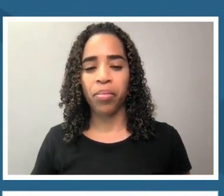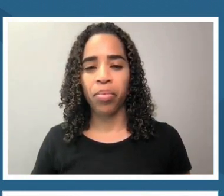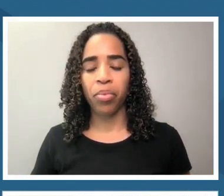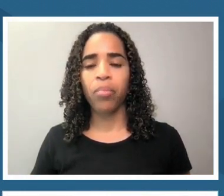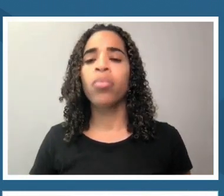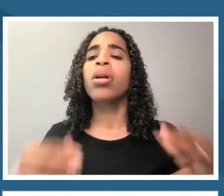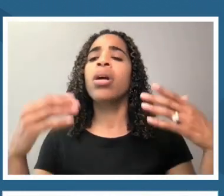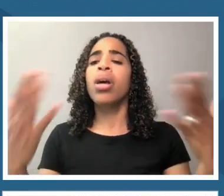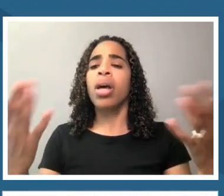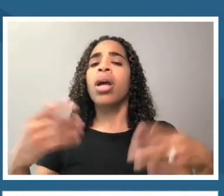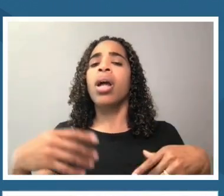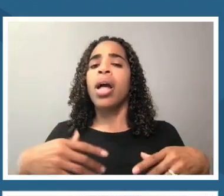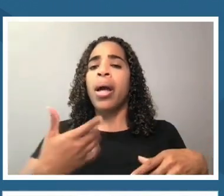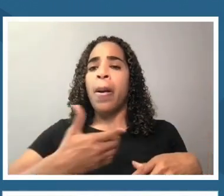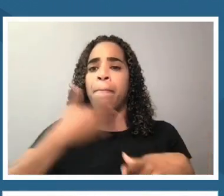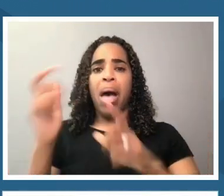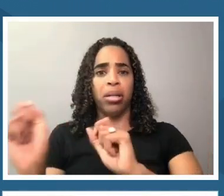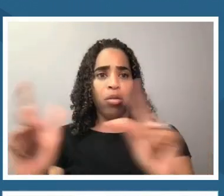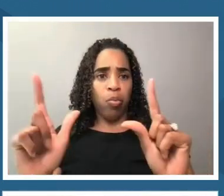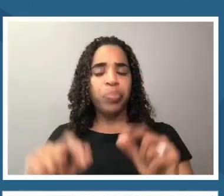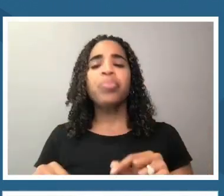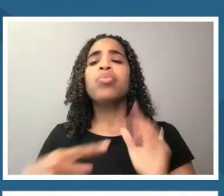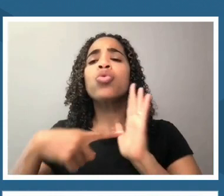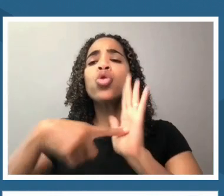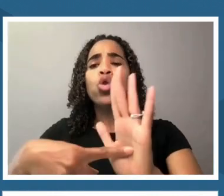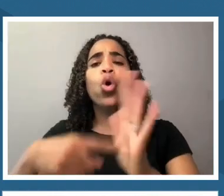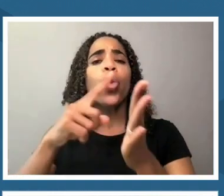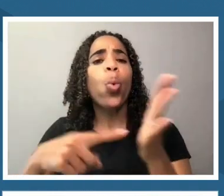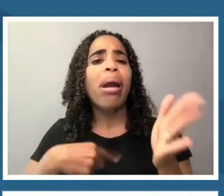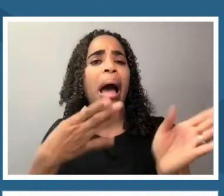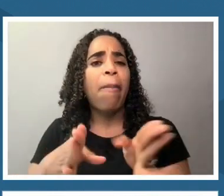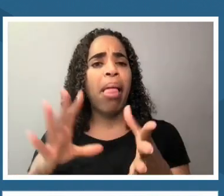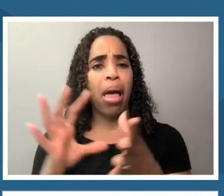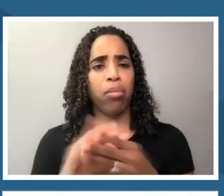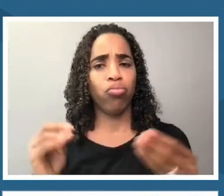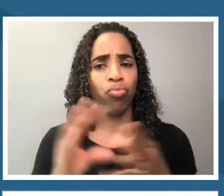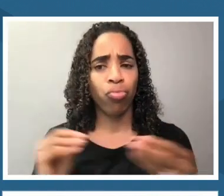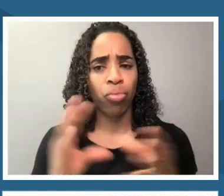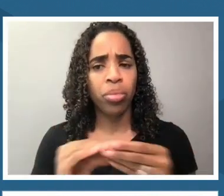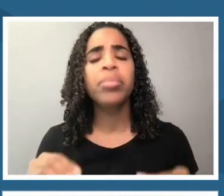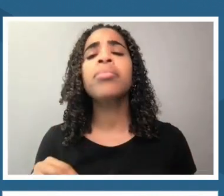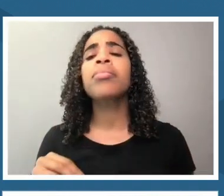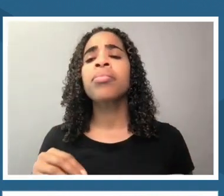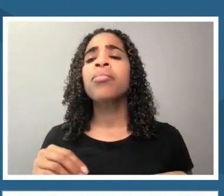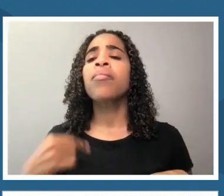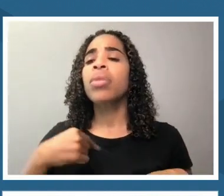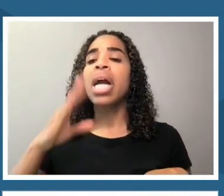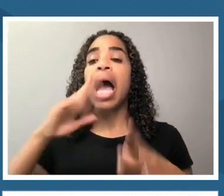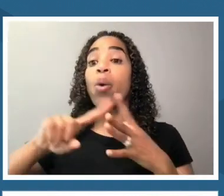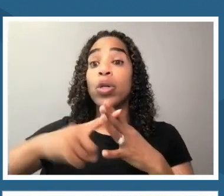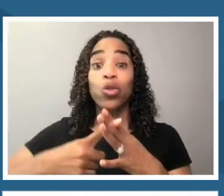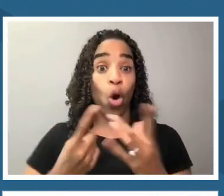from the summary of what i'm going to tell you about and so you know i will